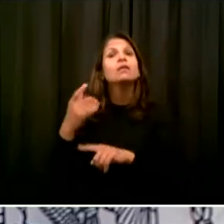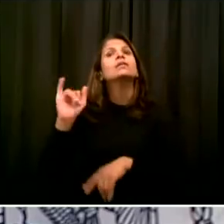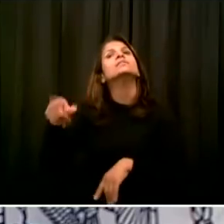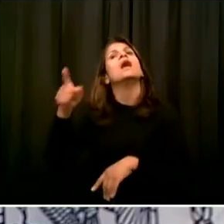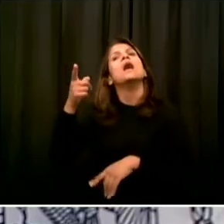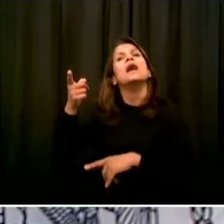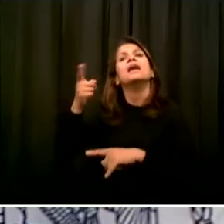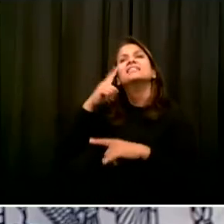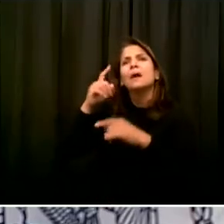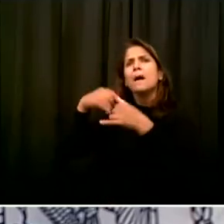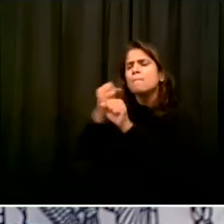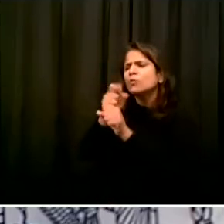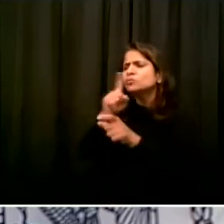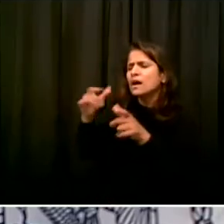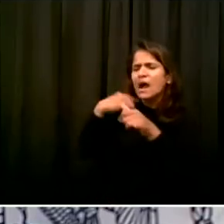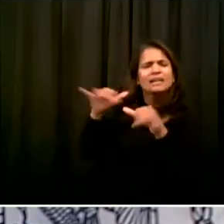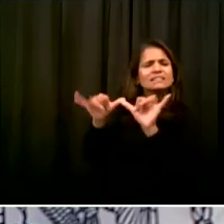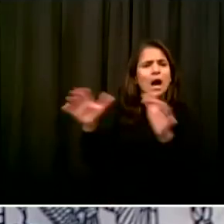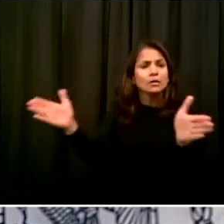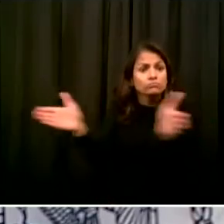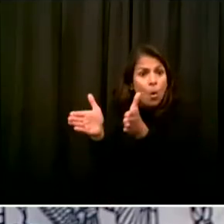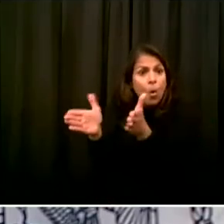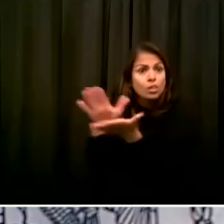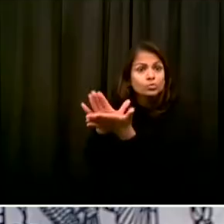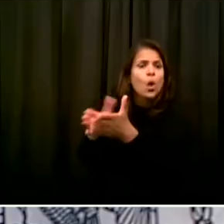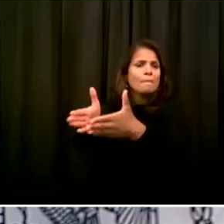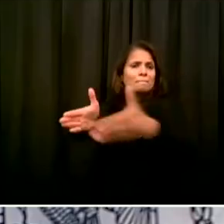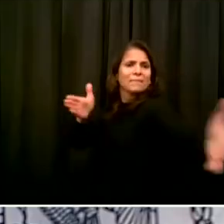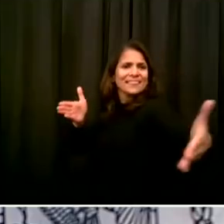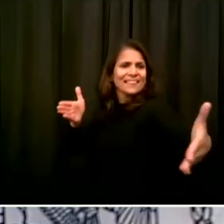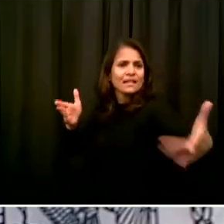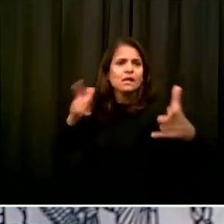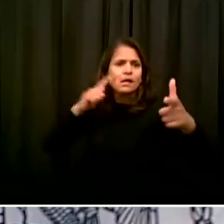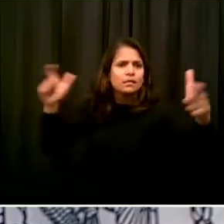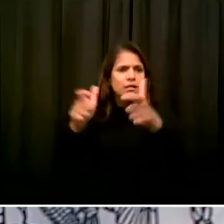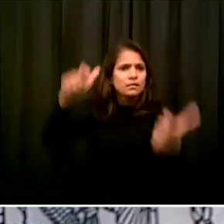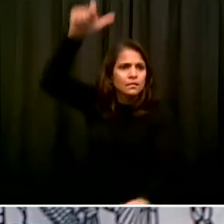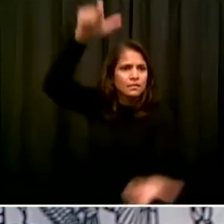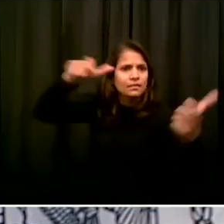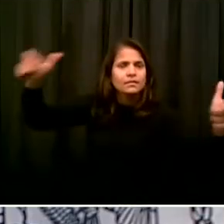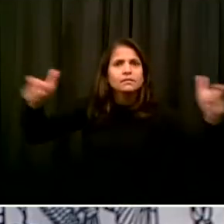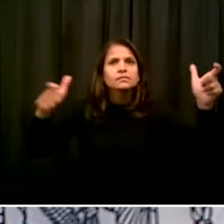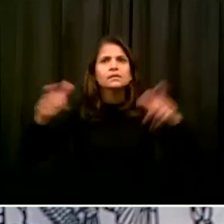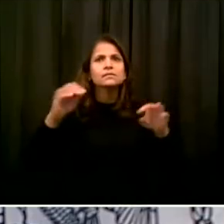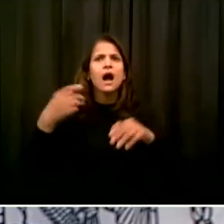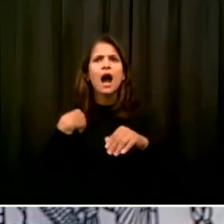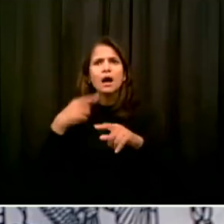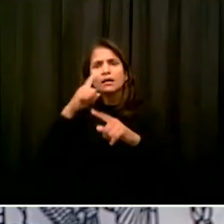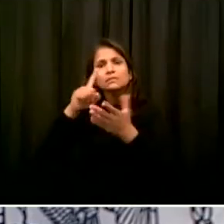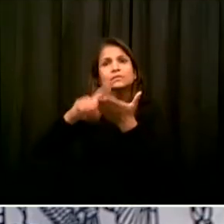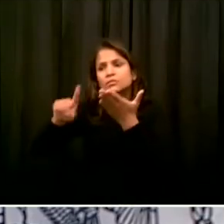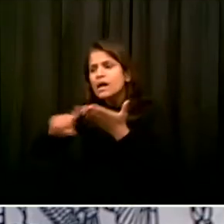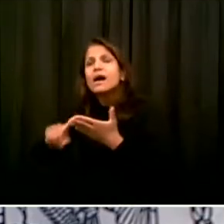SO I WOULD SAY DEPENDING ON THE SIZE OF THE SCHOOL, THE NCODITION OF THE SCHOO L,